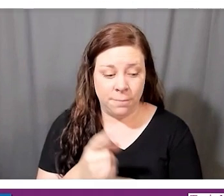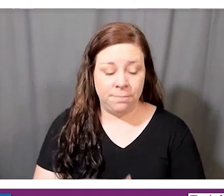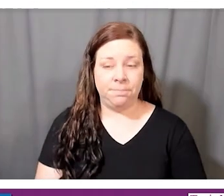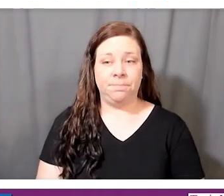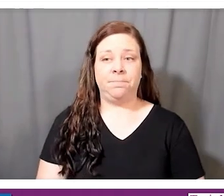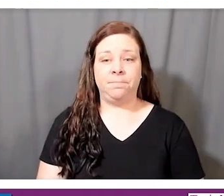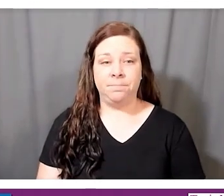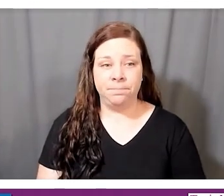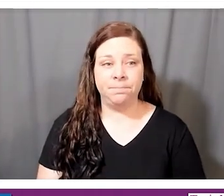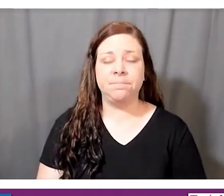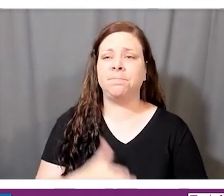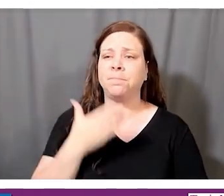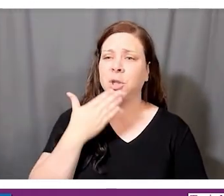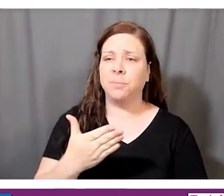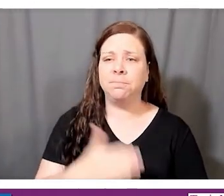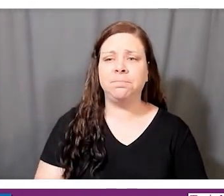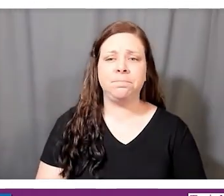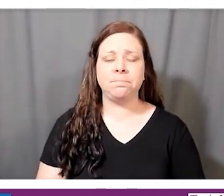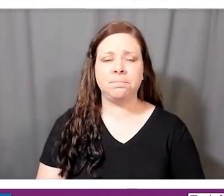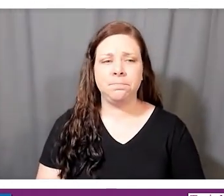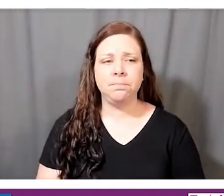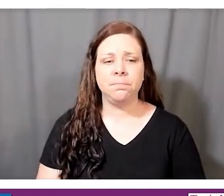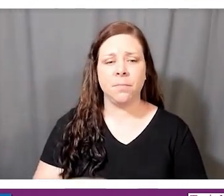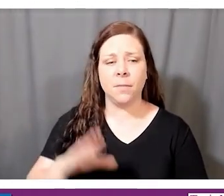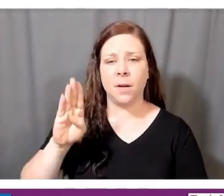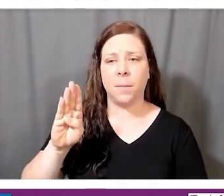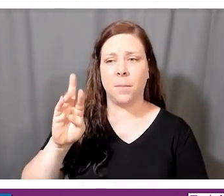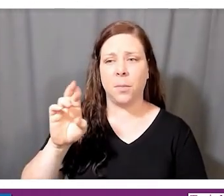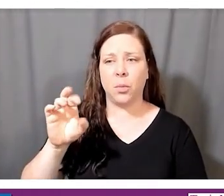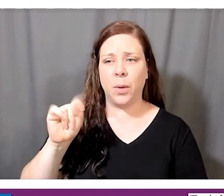Yeah, that's good. Brent has a follow-up question.